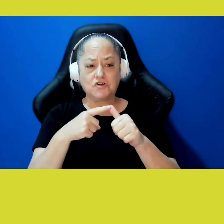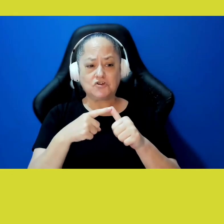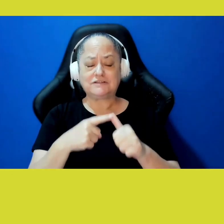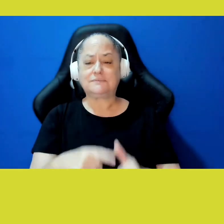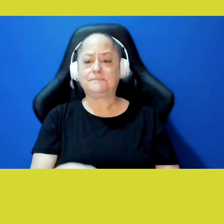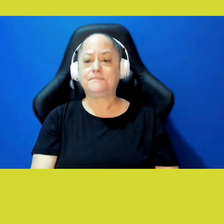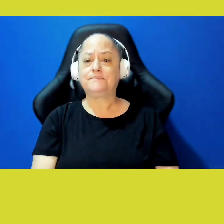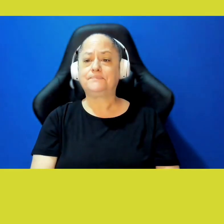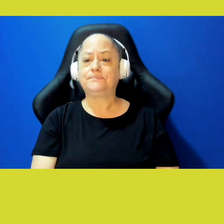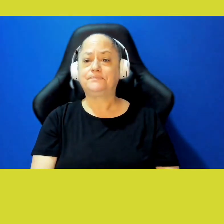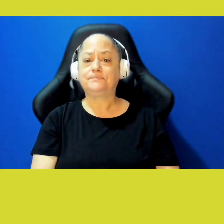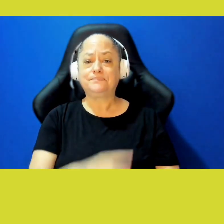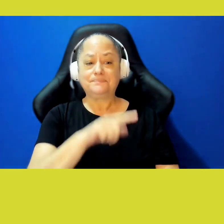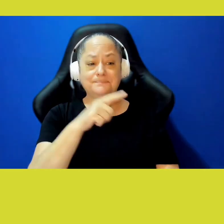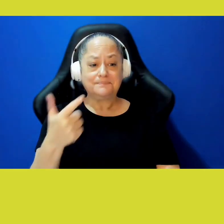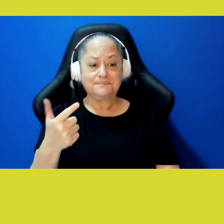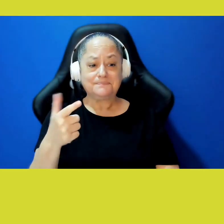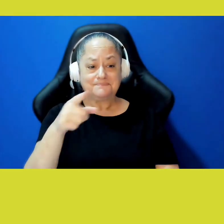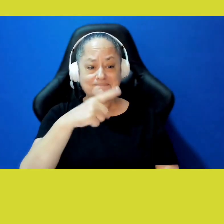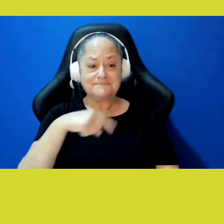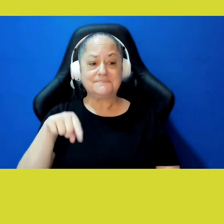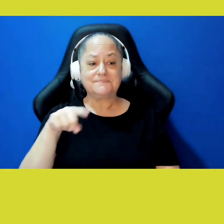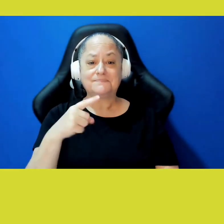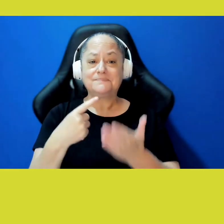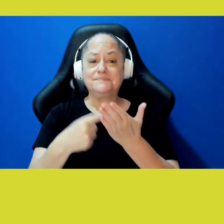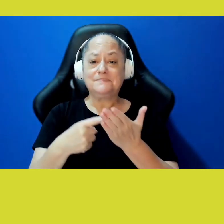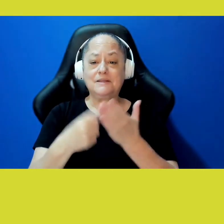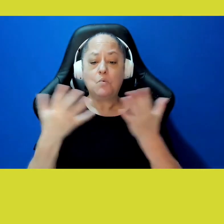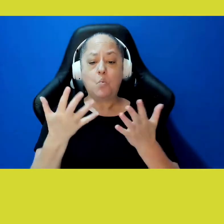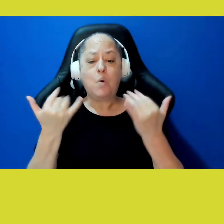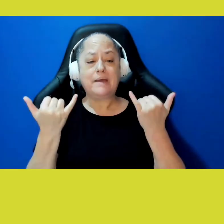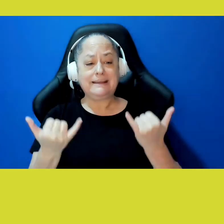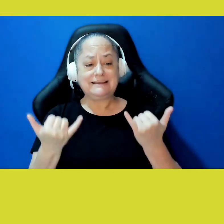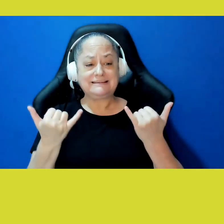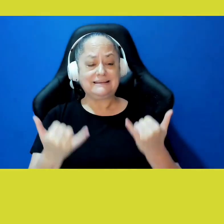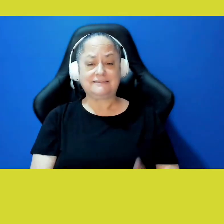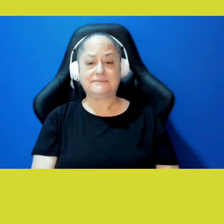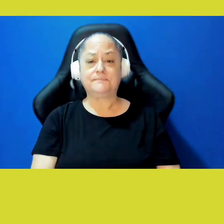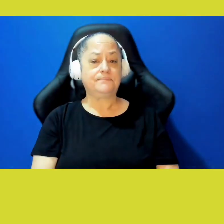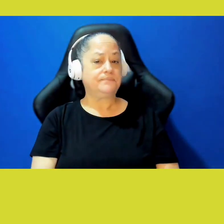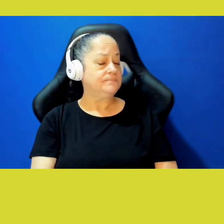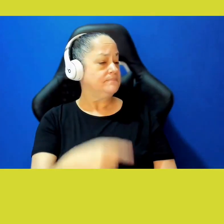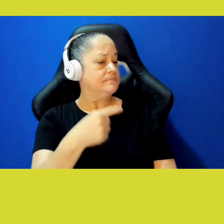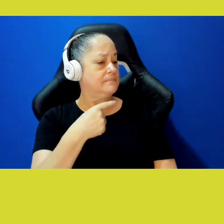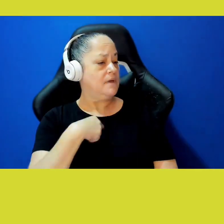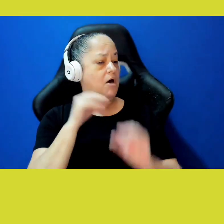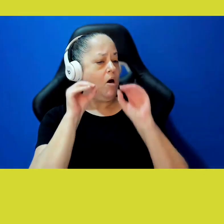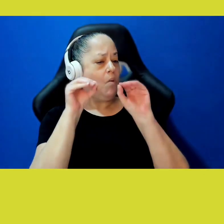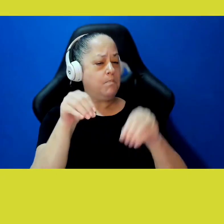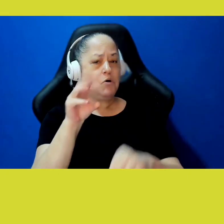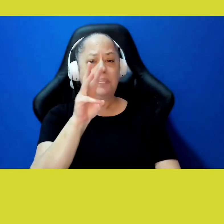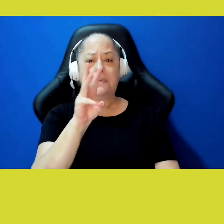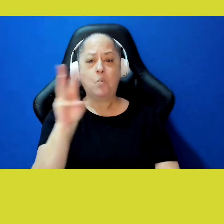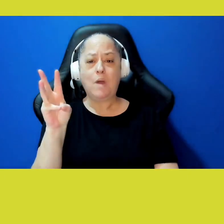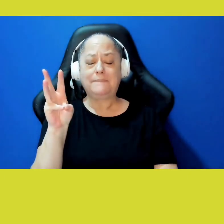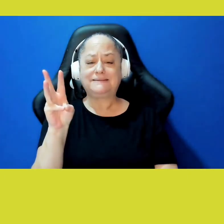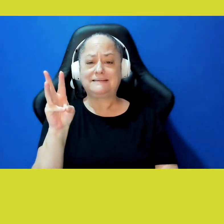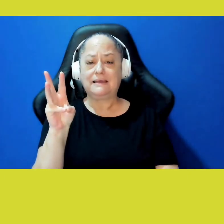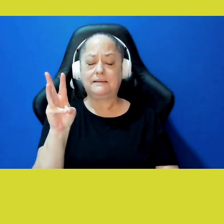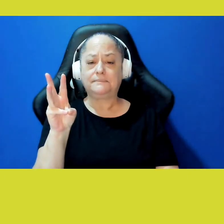to turn it over to you all to talk about what exists. Well I'll put our website uh on on there we have